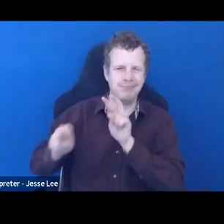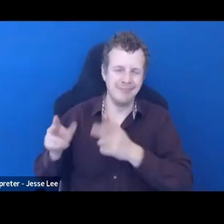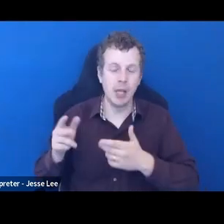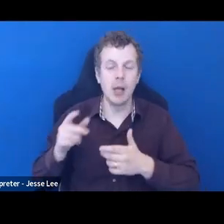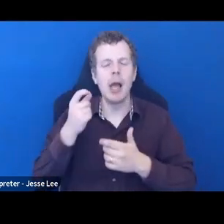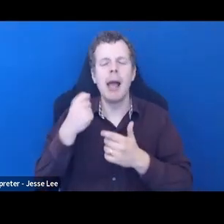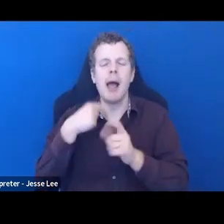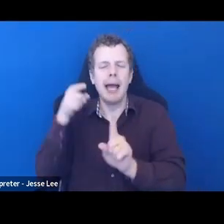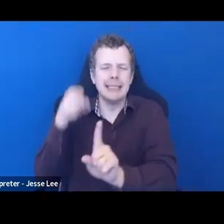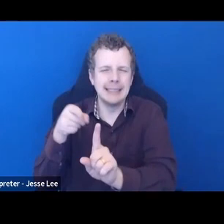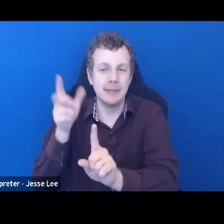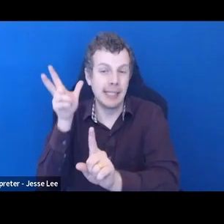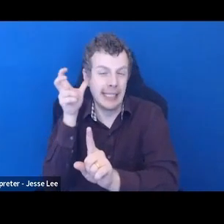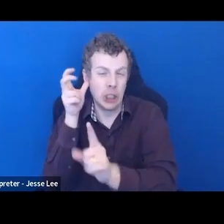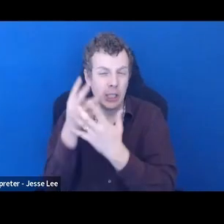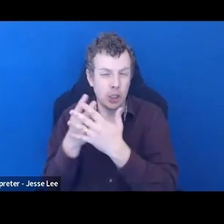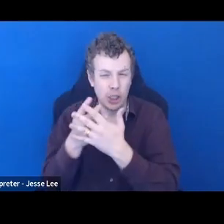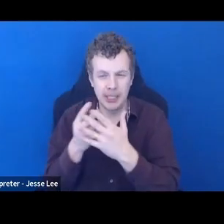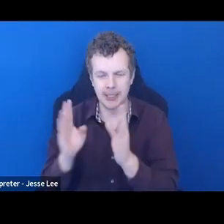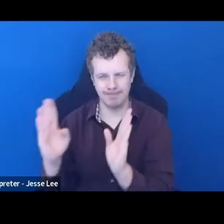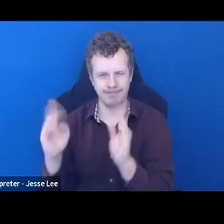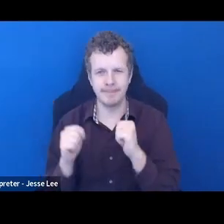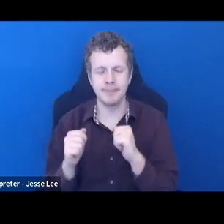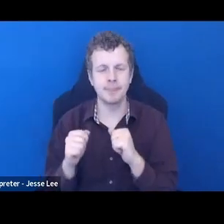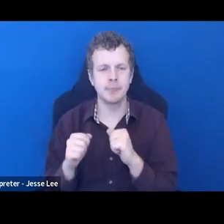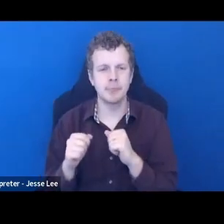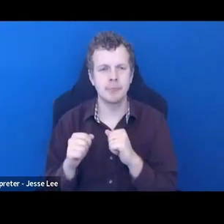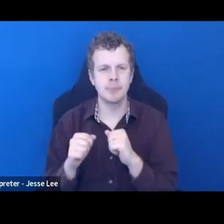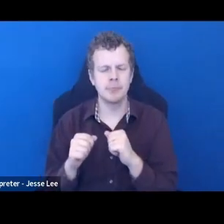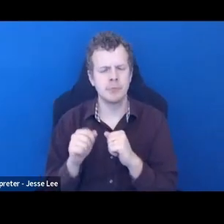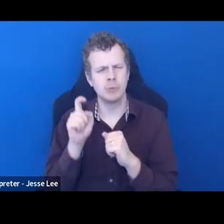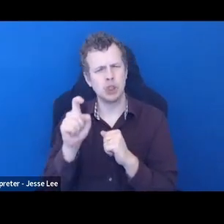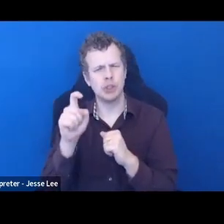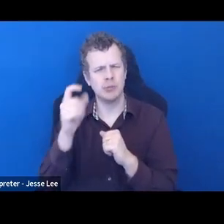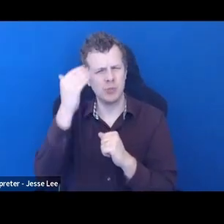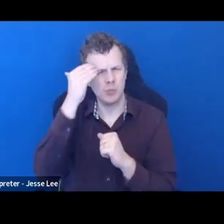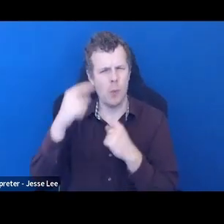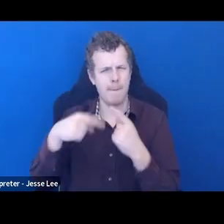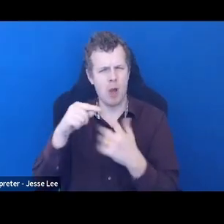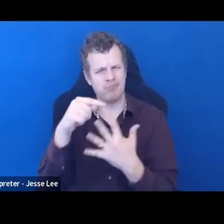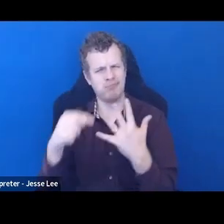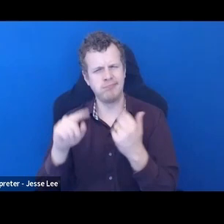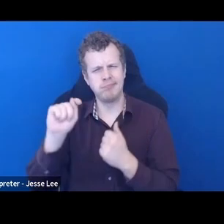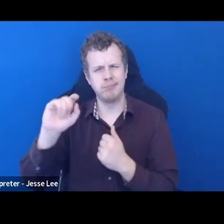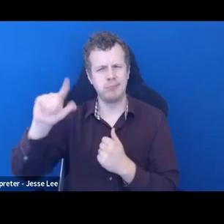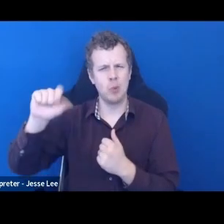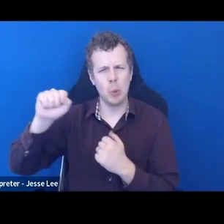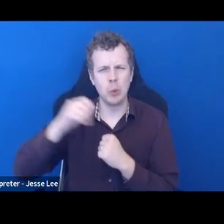But - but kind of getting familiar with those things, so that you can be aware of what's -